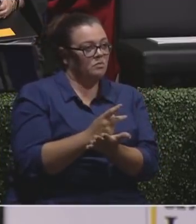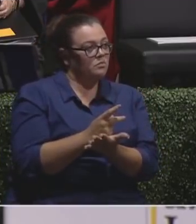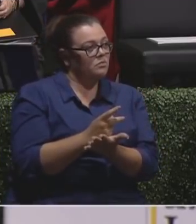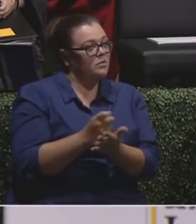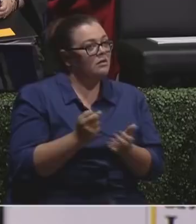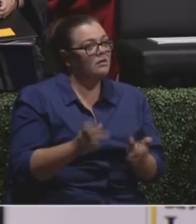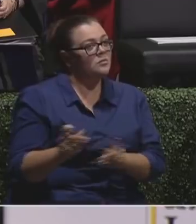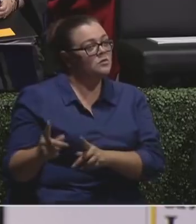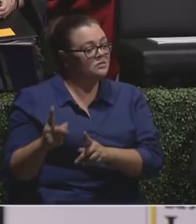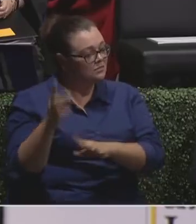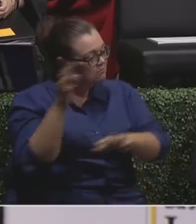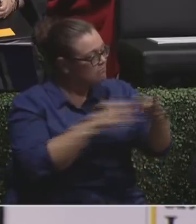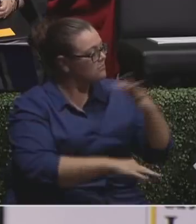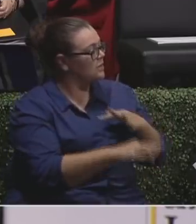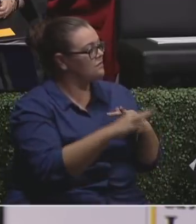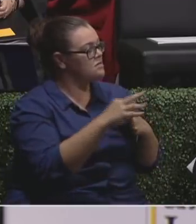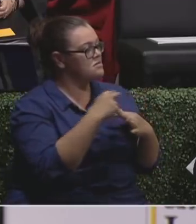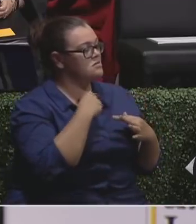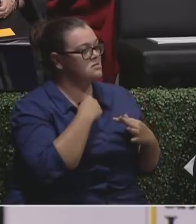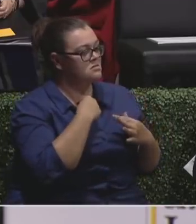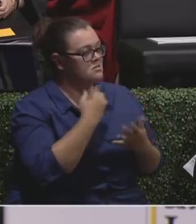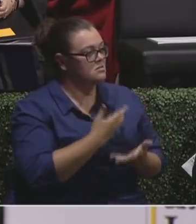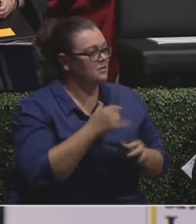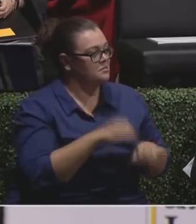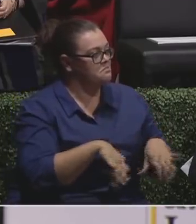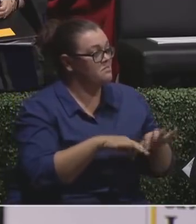THEY DID NOT KNOW HOW EDUCATION COULD TRULY BREAK THE CYCLE OF POVERTY AND NOT JUST GET ME ONE STEP AHEAD OF WHERE THEY WERE.